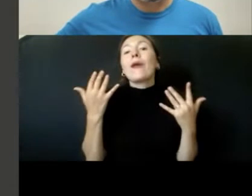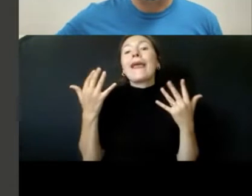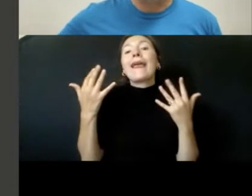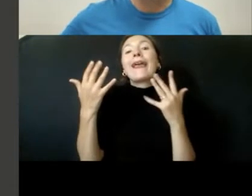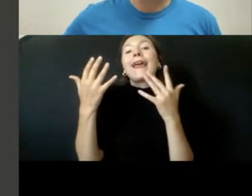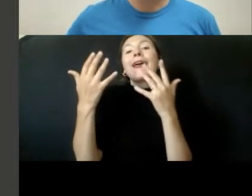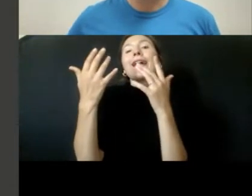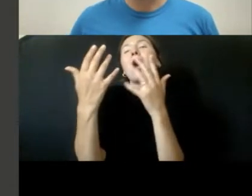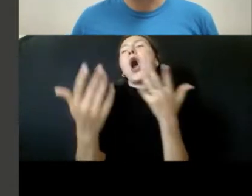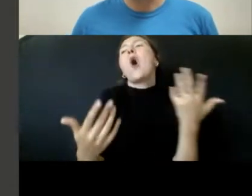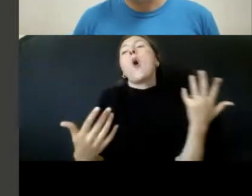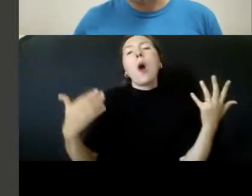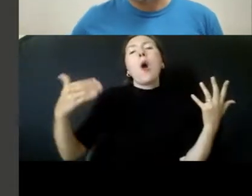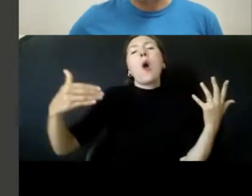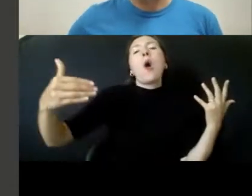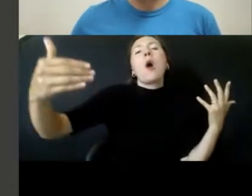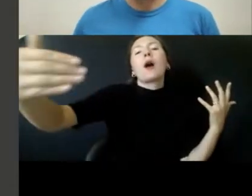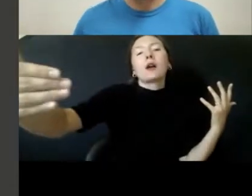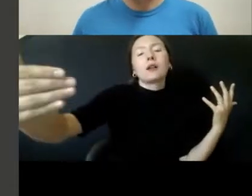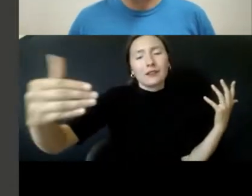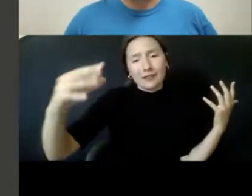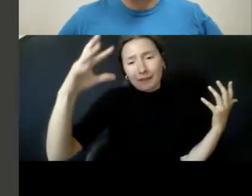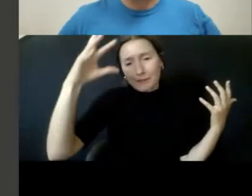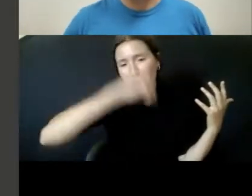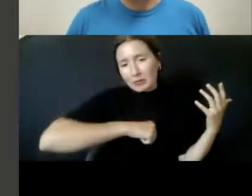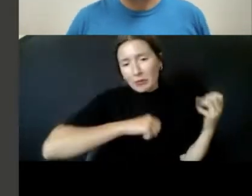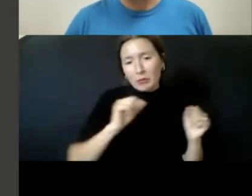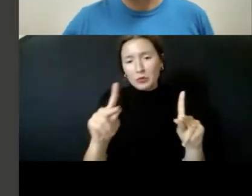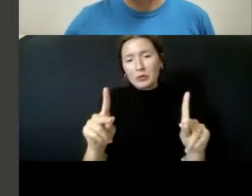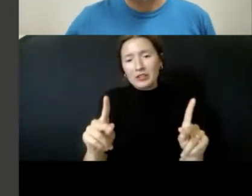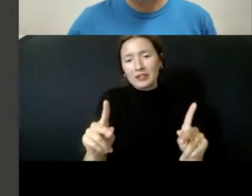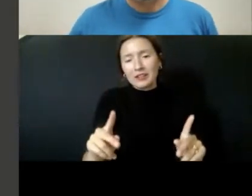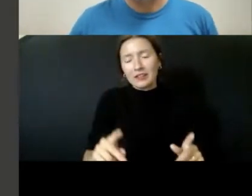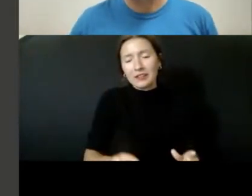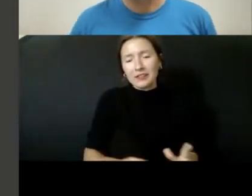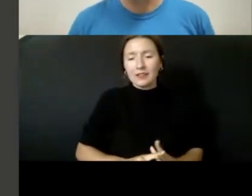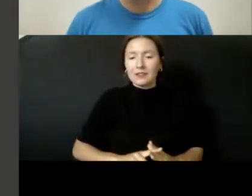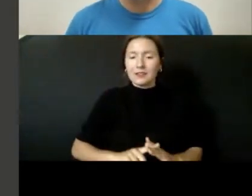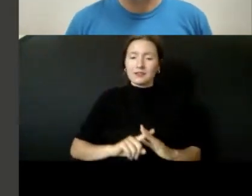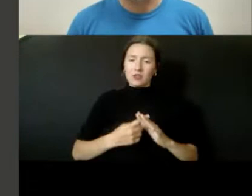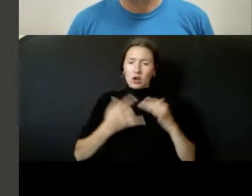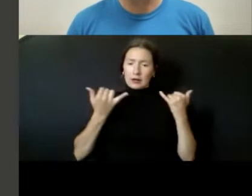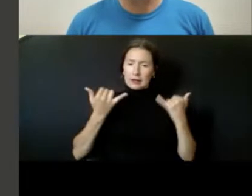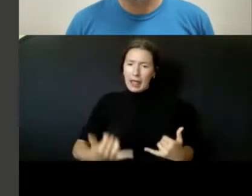opportunity to kind of start from this day forward in creating more accessible and inclusive content